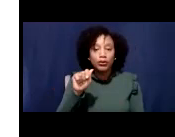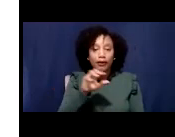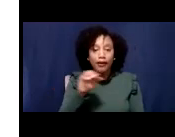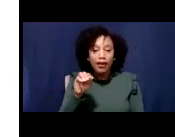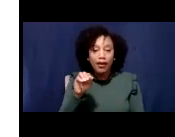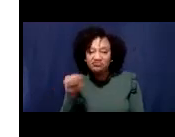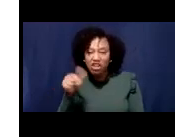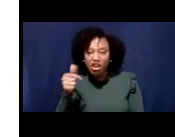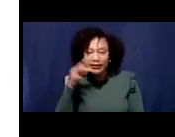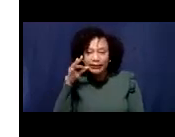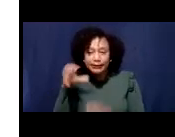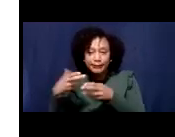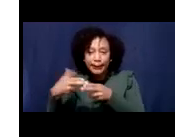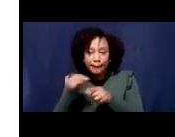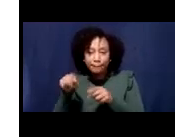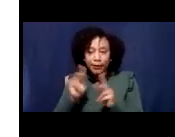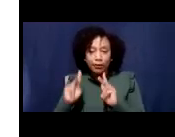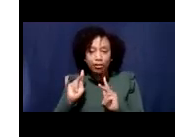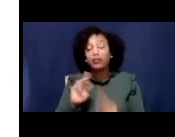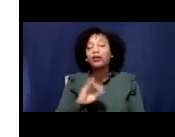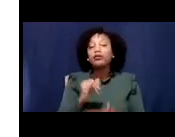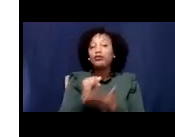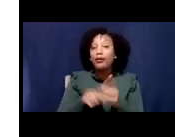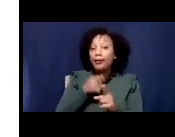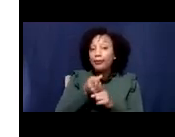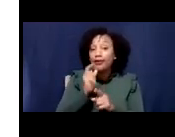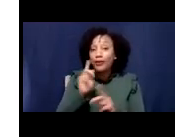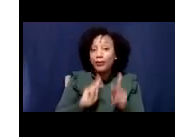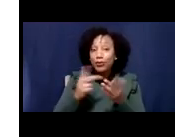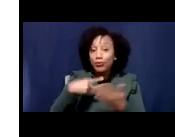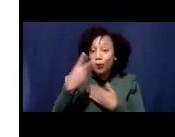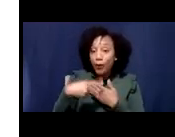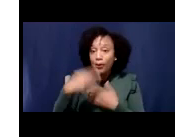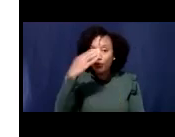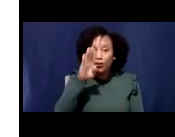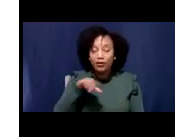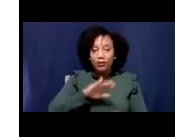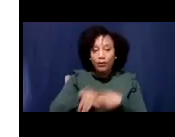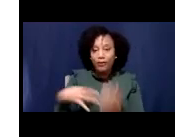In the Arts Impact for Individuals grant program, please know that all applicants must reside